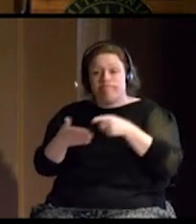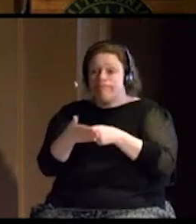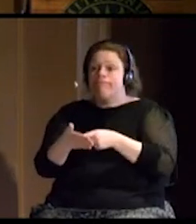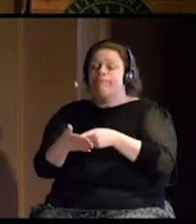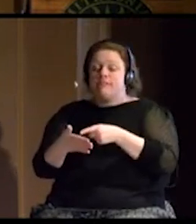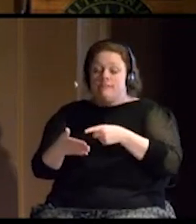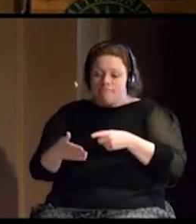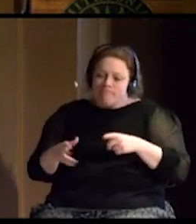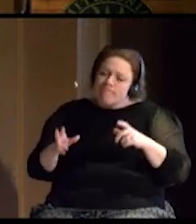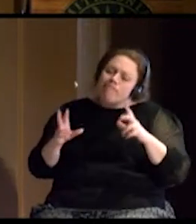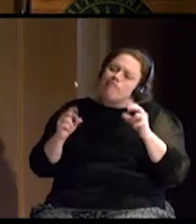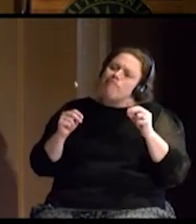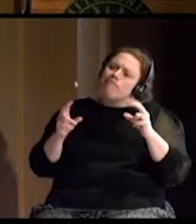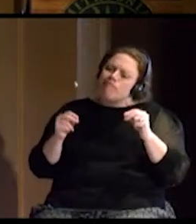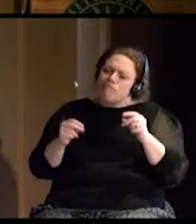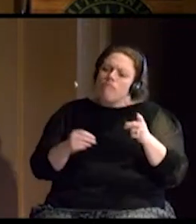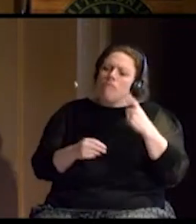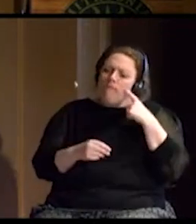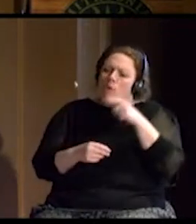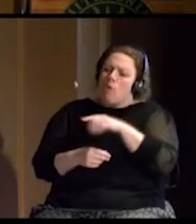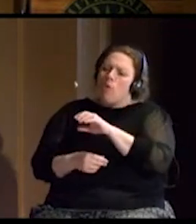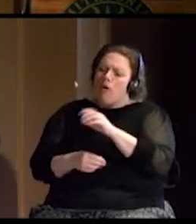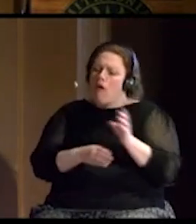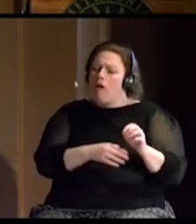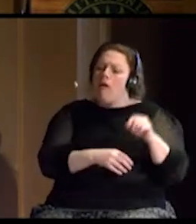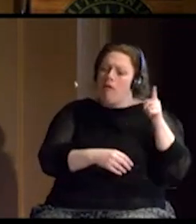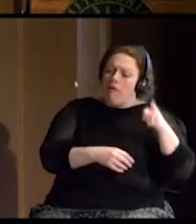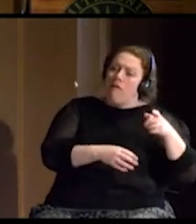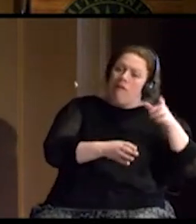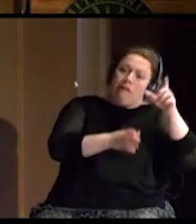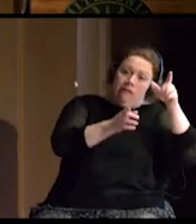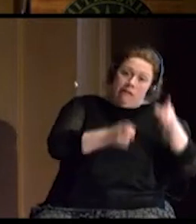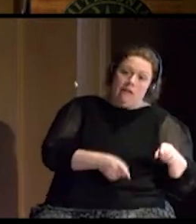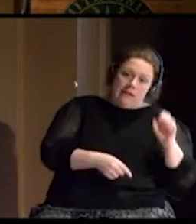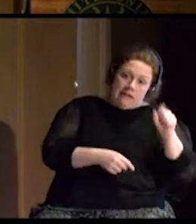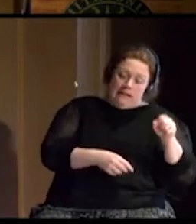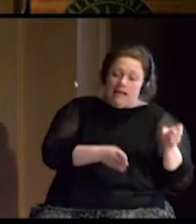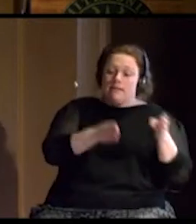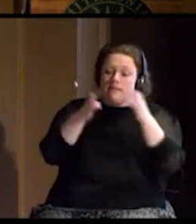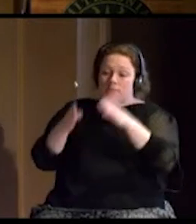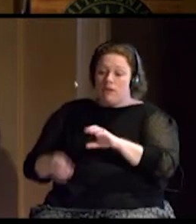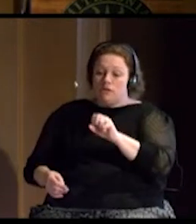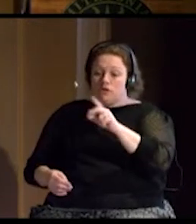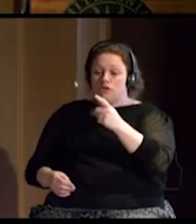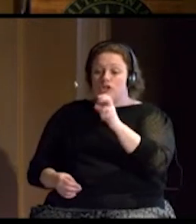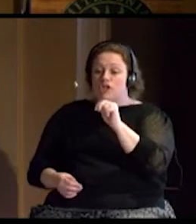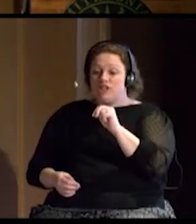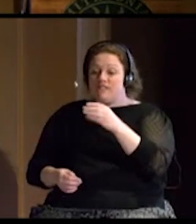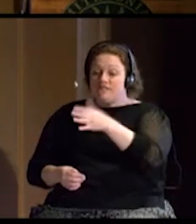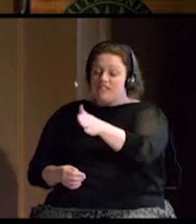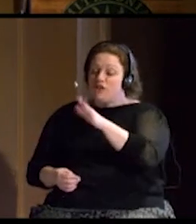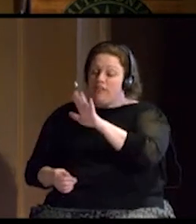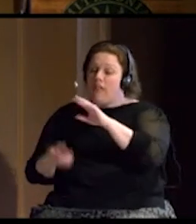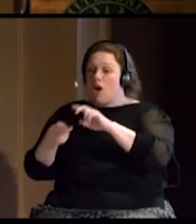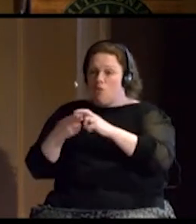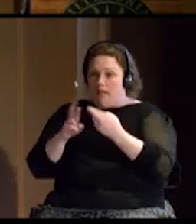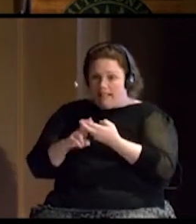but not so much for surgeonfishes, or anglerfishes and their relatives. Okay, that's all I have.